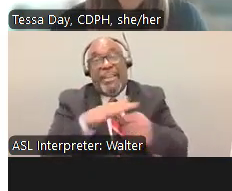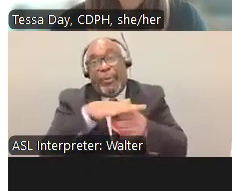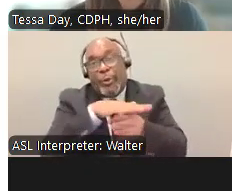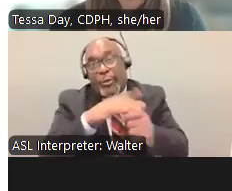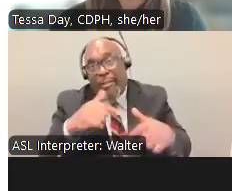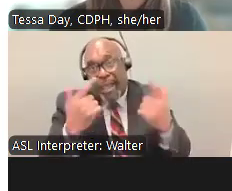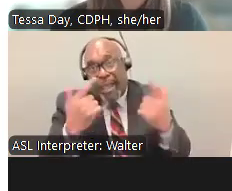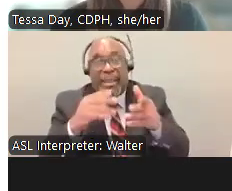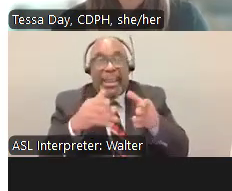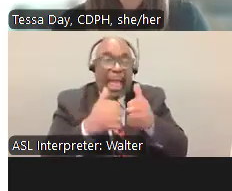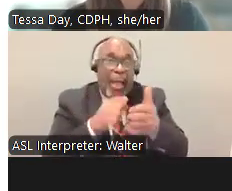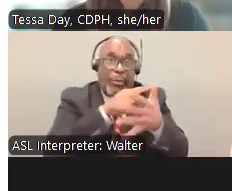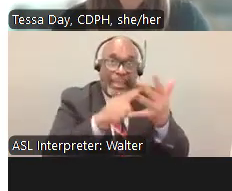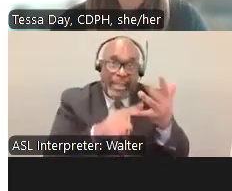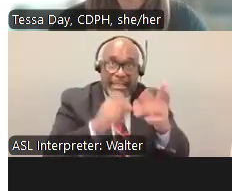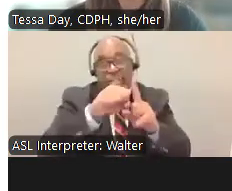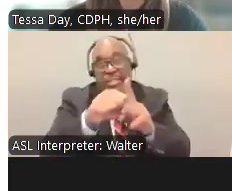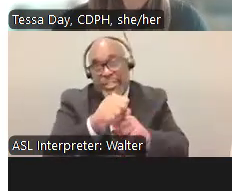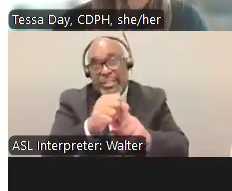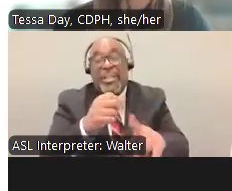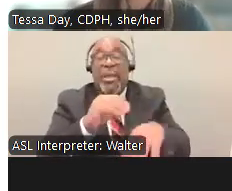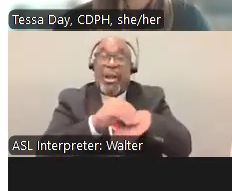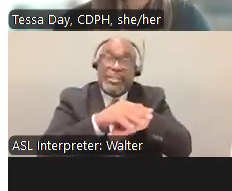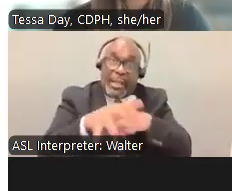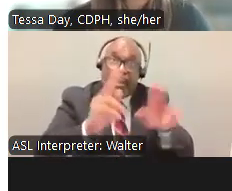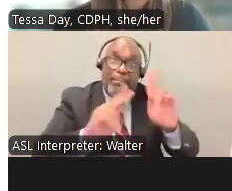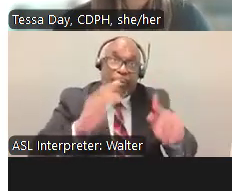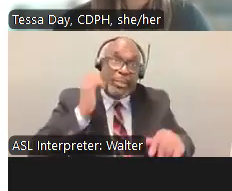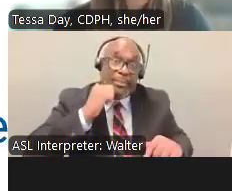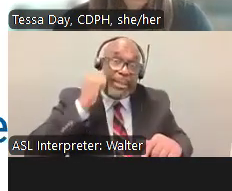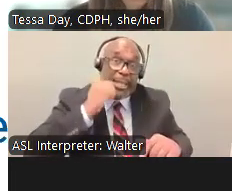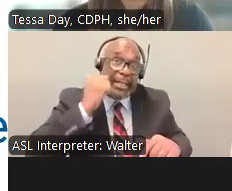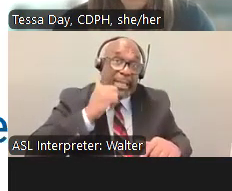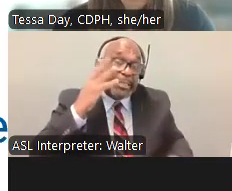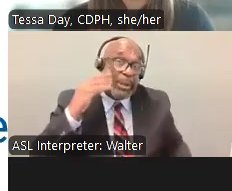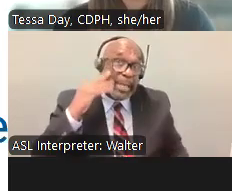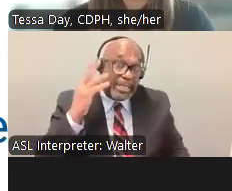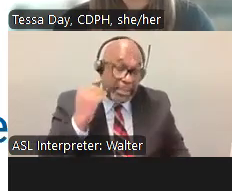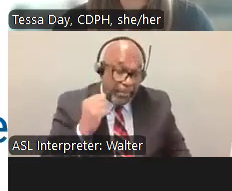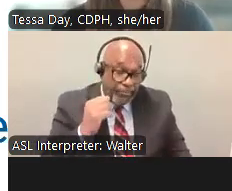13:36:24 are shaping people's daily 13:36:26 experiences. And so as we come